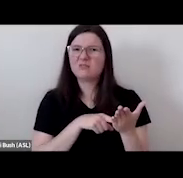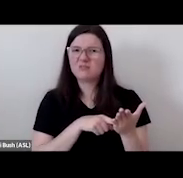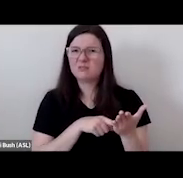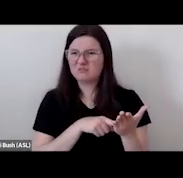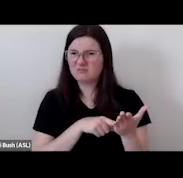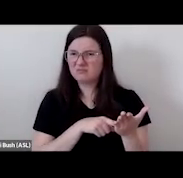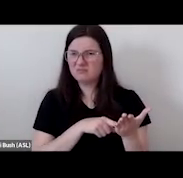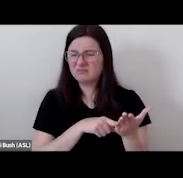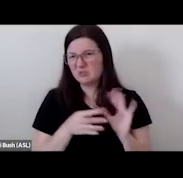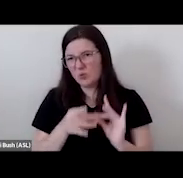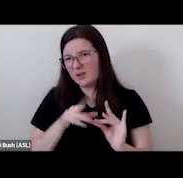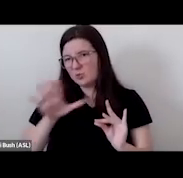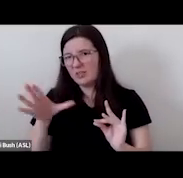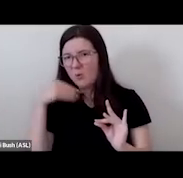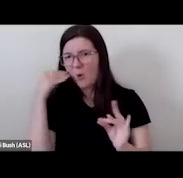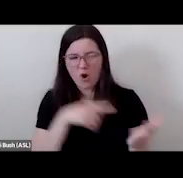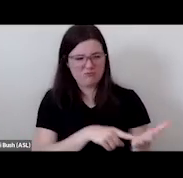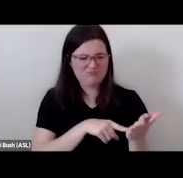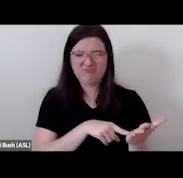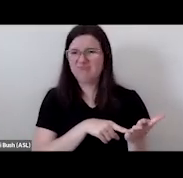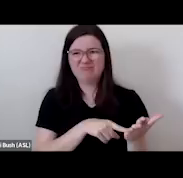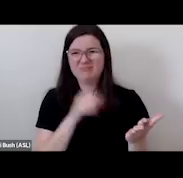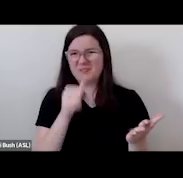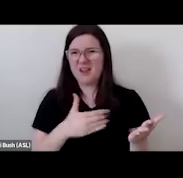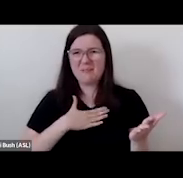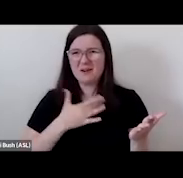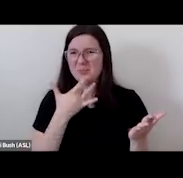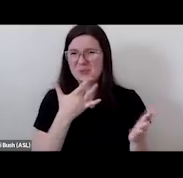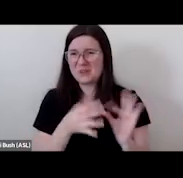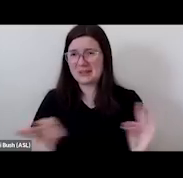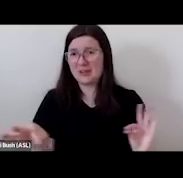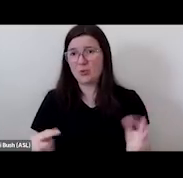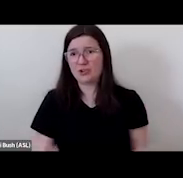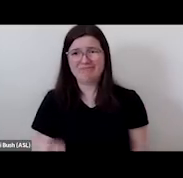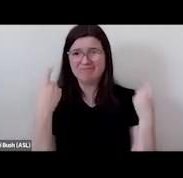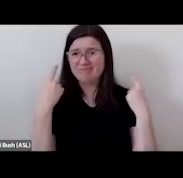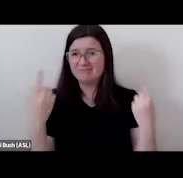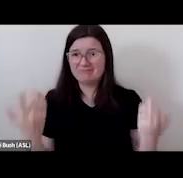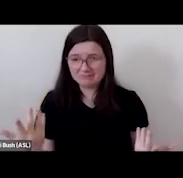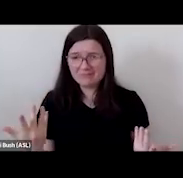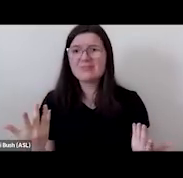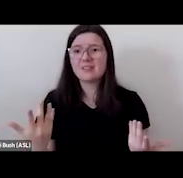It's really hard to know what someone's expecting of you if you're not communicating in a way that they understand.